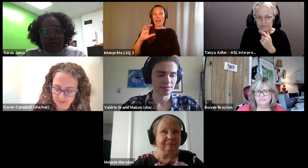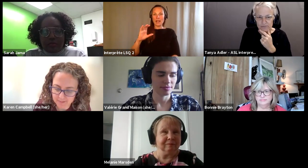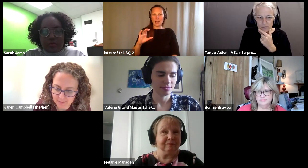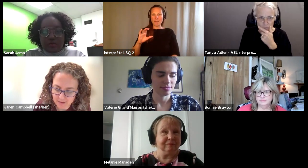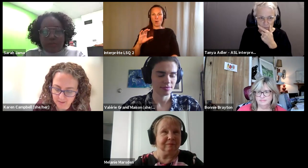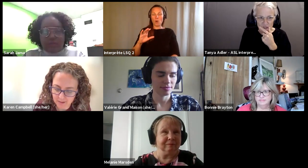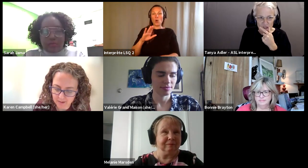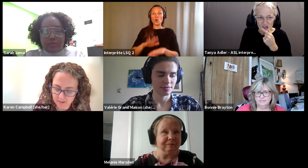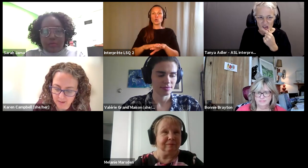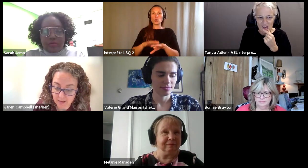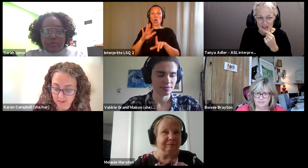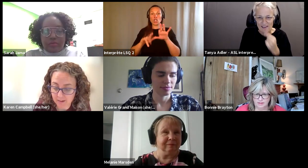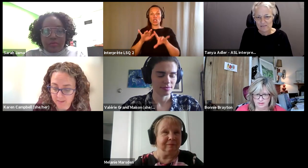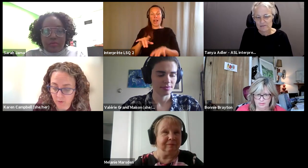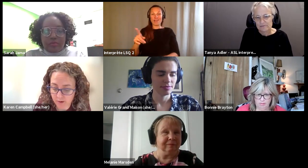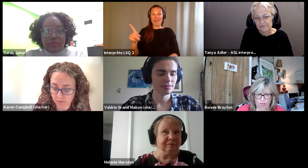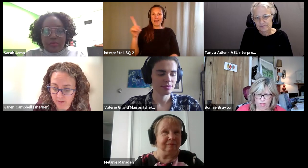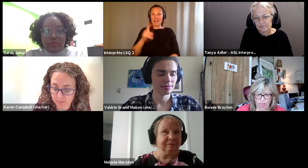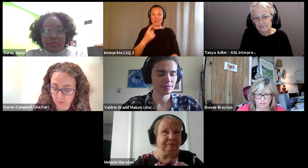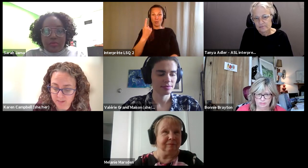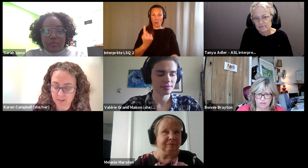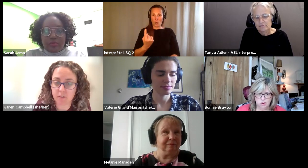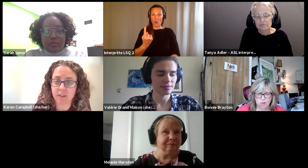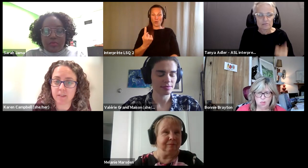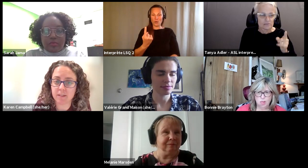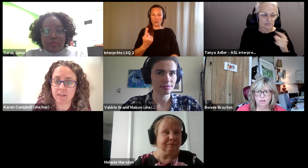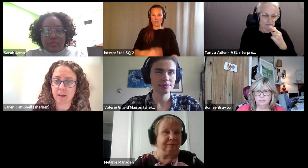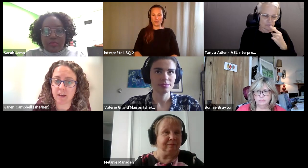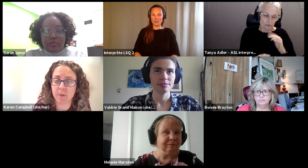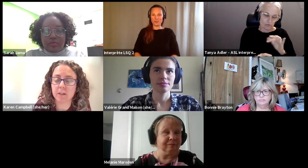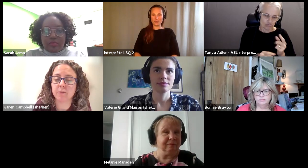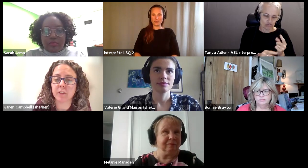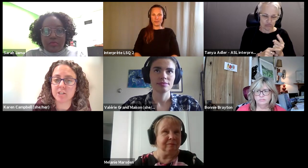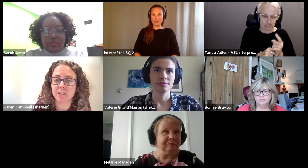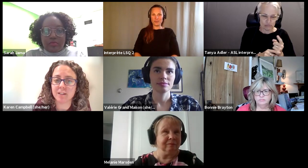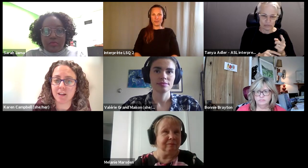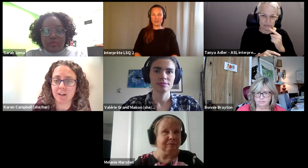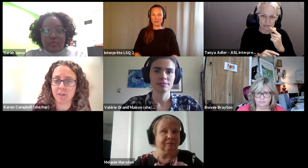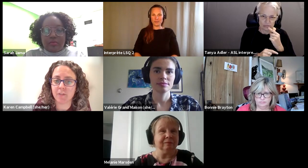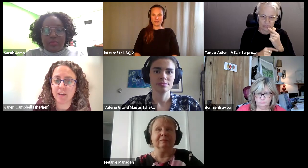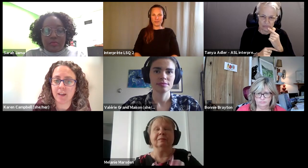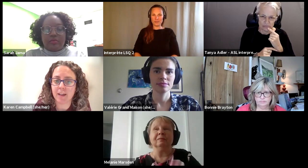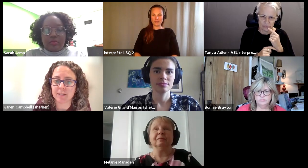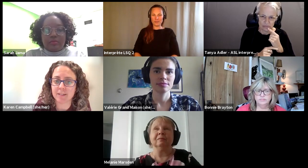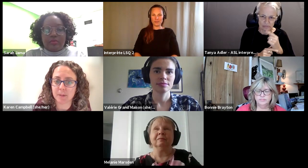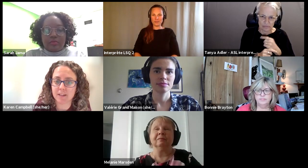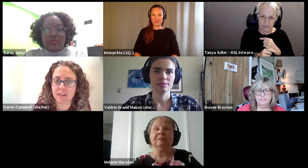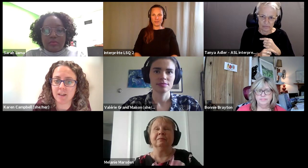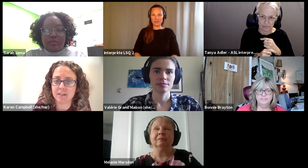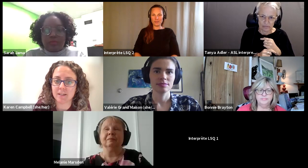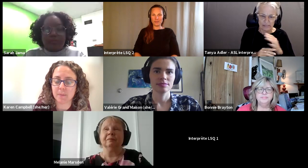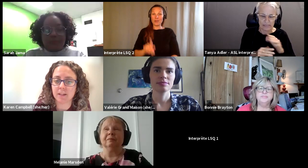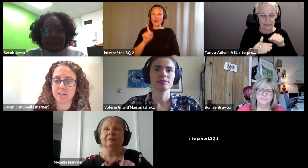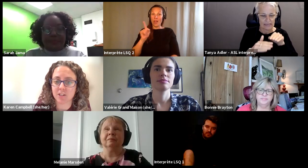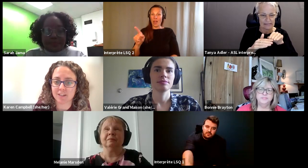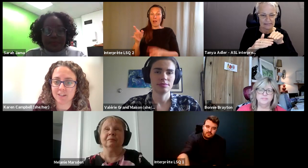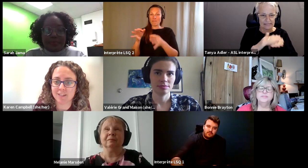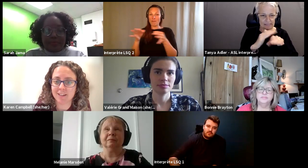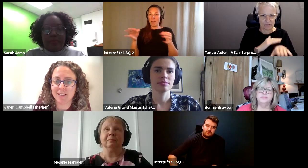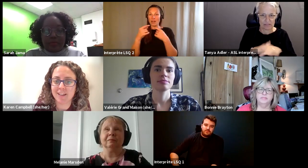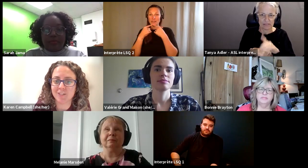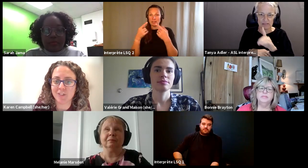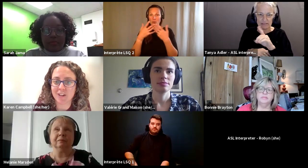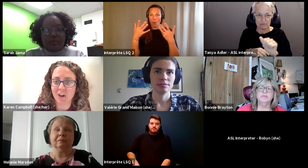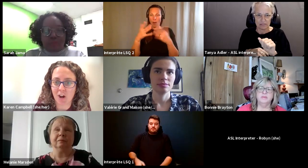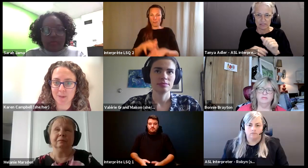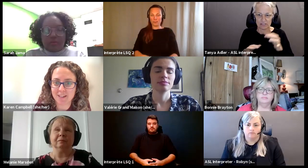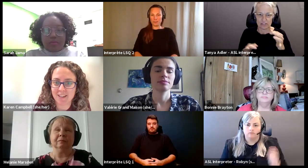Karen Campbell (she/her): is saying that and I think quite rightly pointing out that this conflation of accessibility and disability justice is very common.